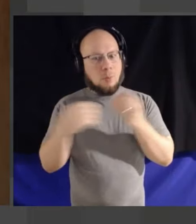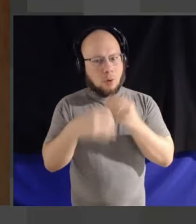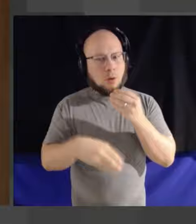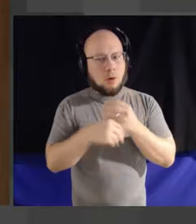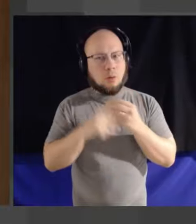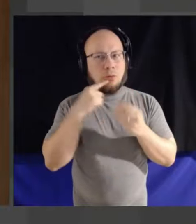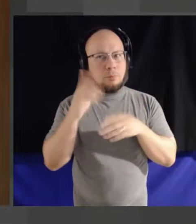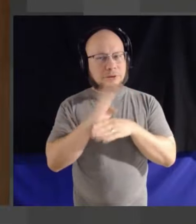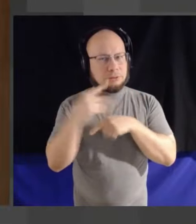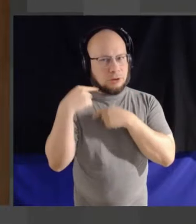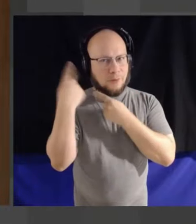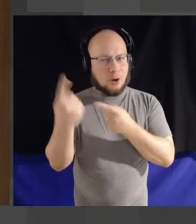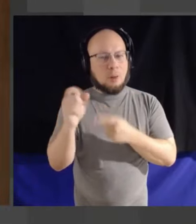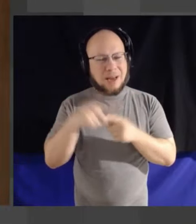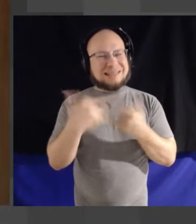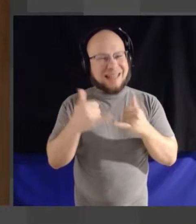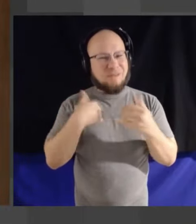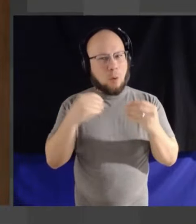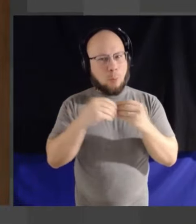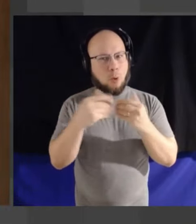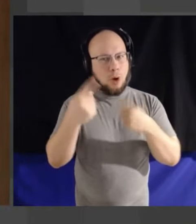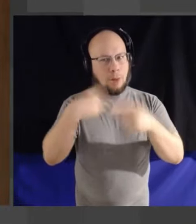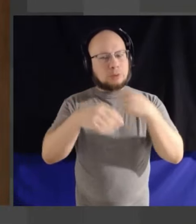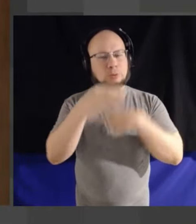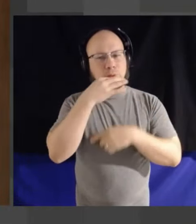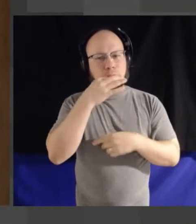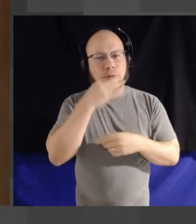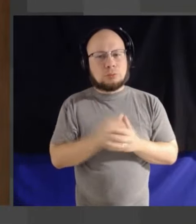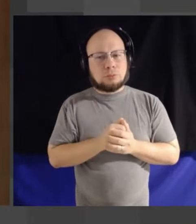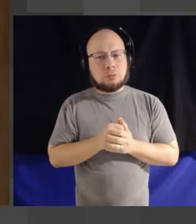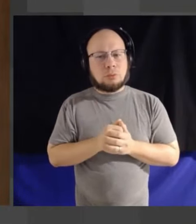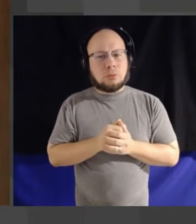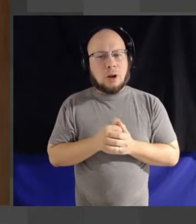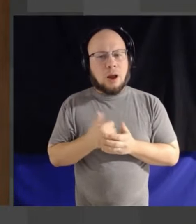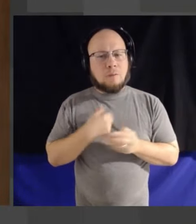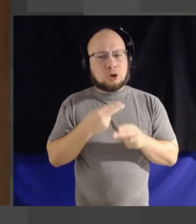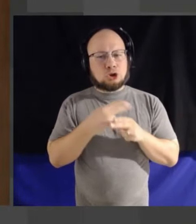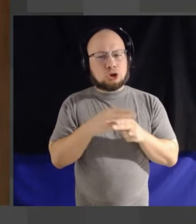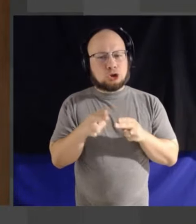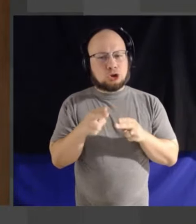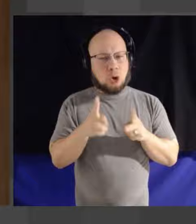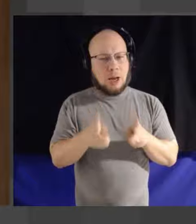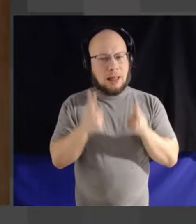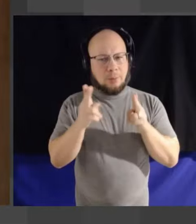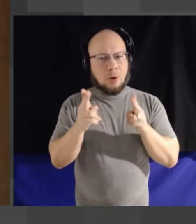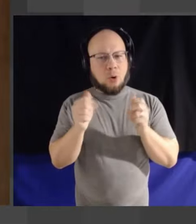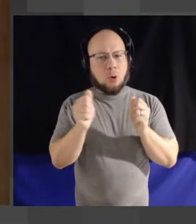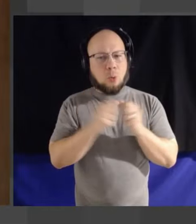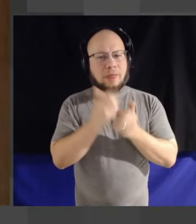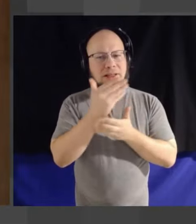A TON OF STUFF. WE'VE BEEN SO BUSY. IT'S CRAZY BUT YEAH WE HAVE